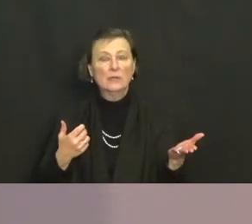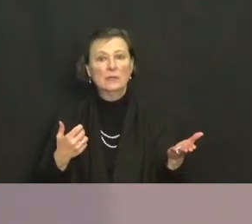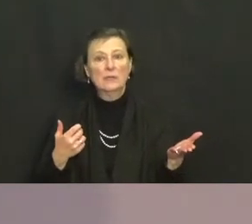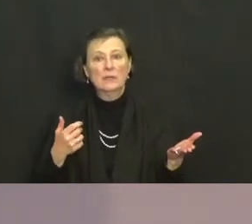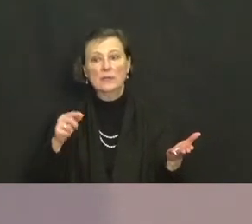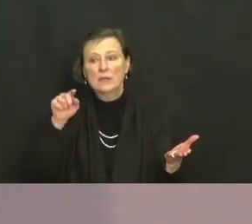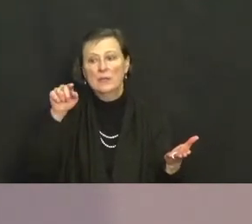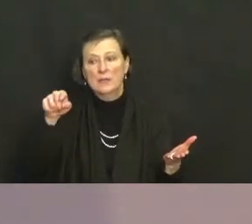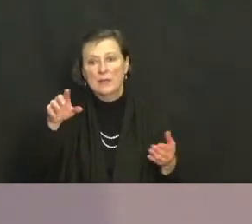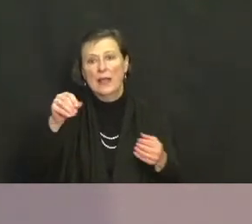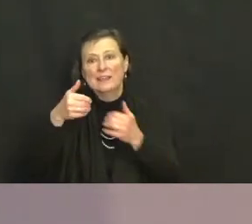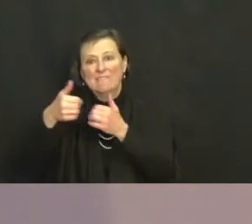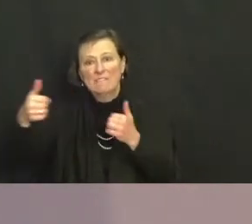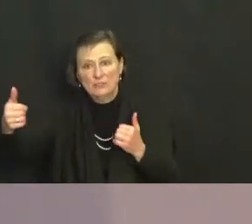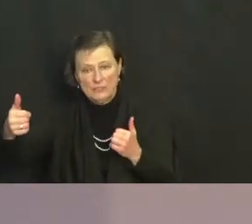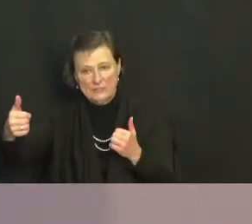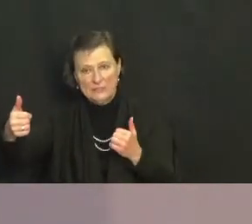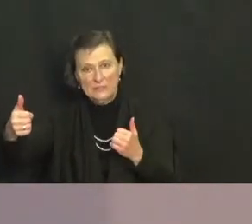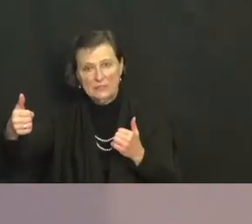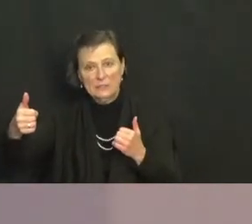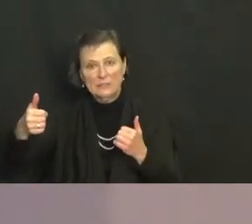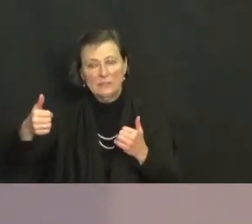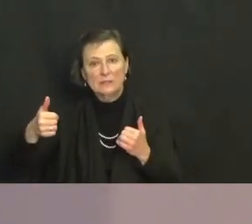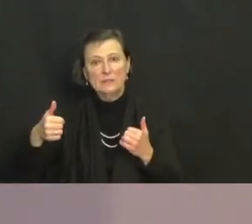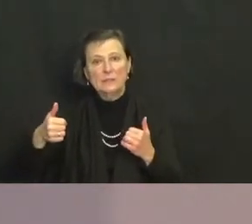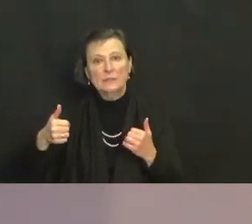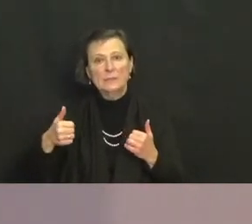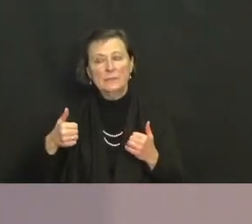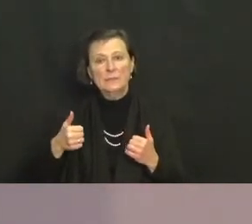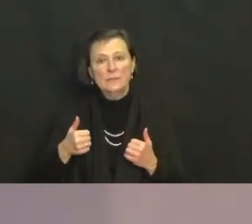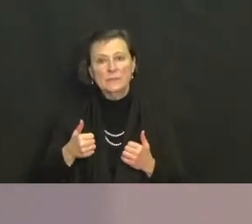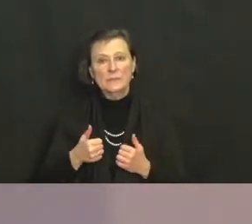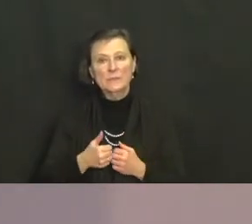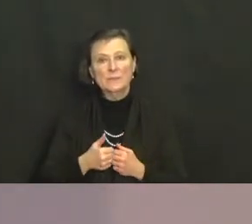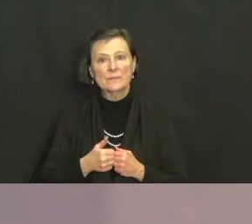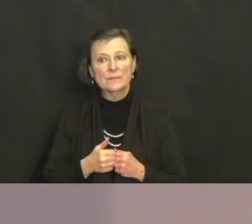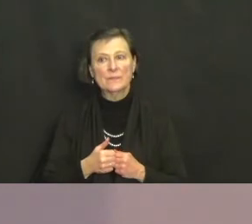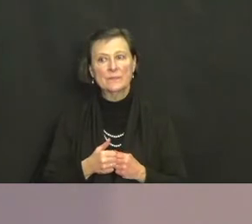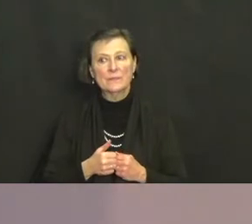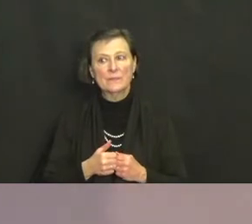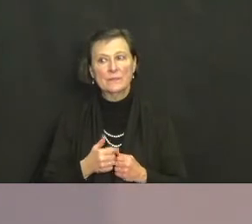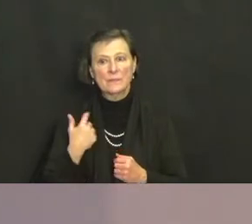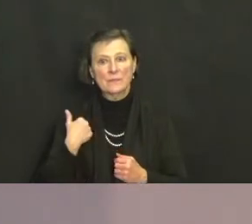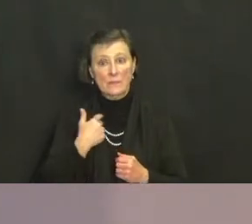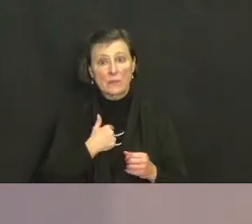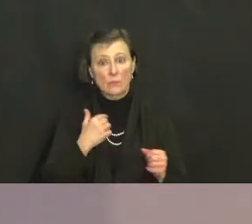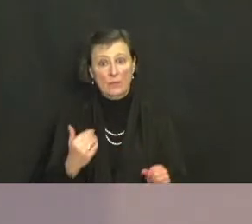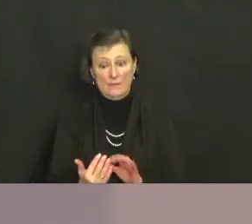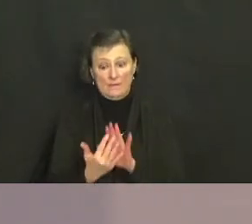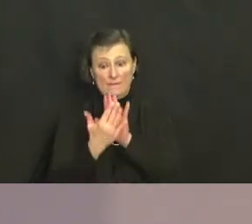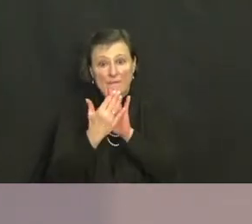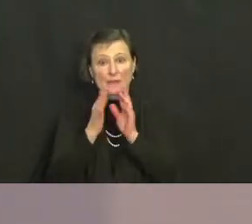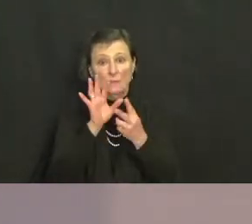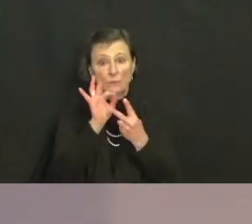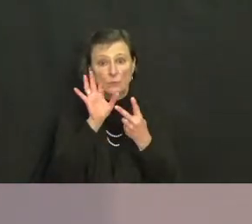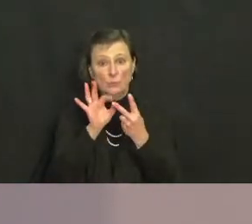And there is division. And we face choices.